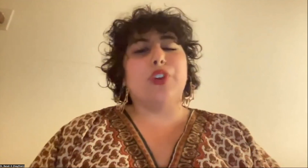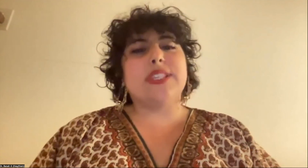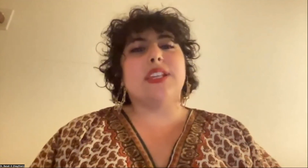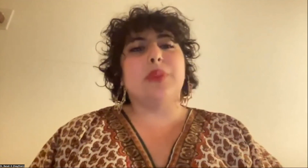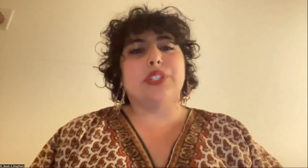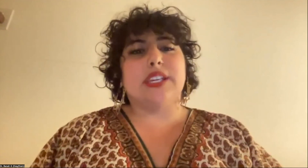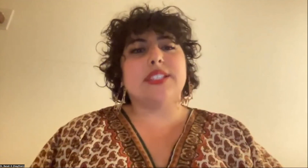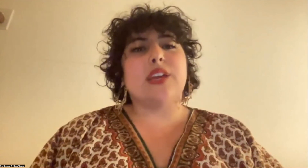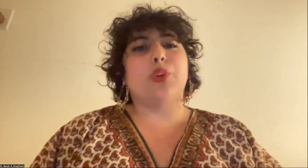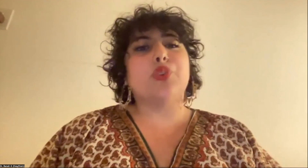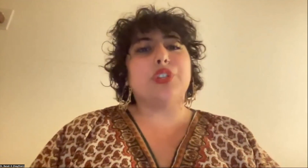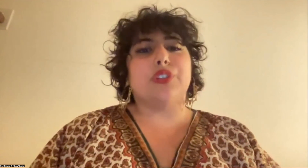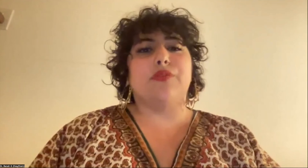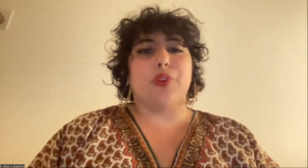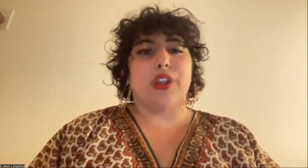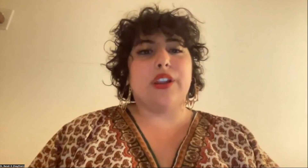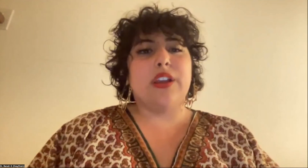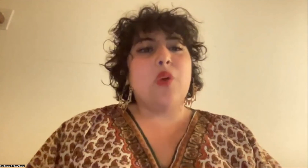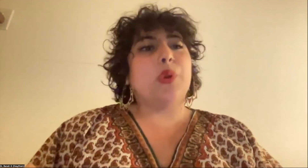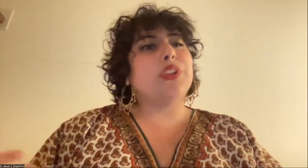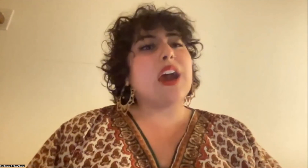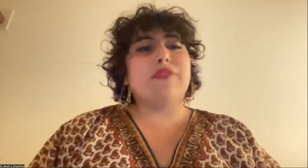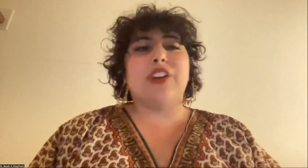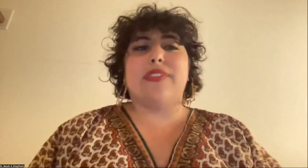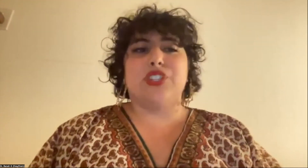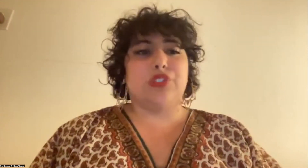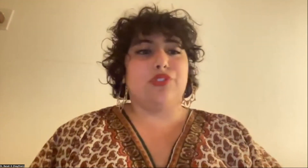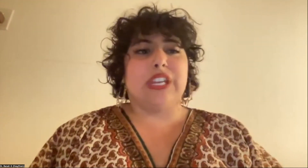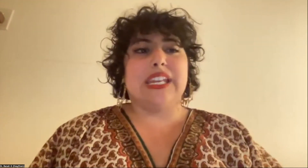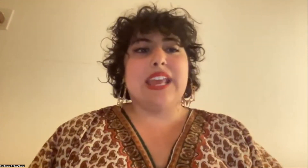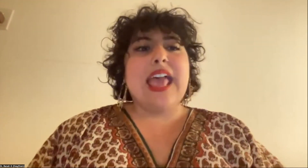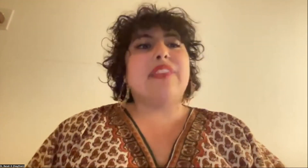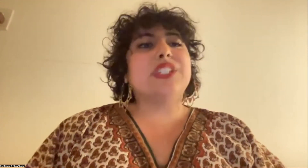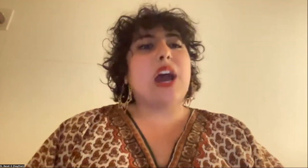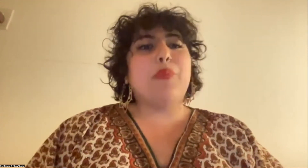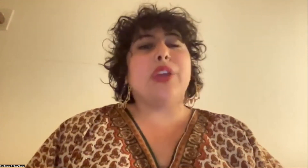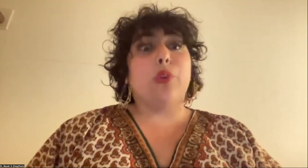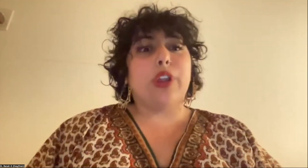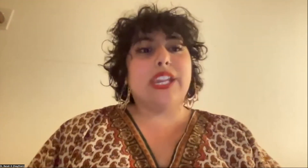university buildings and were tortured for. We will not forget the children and the top priority